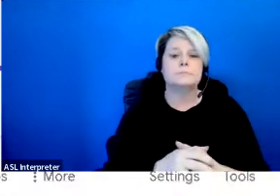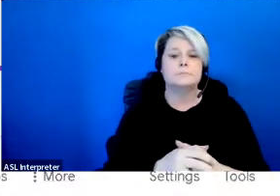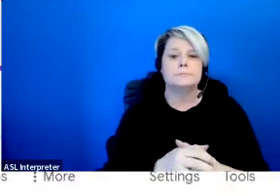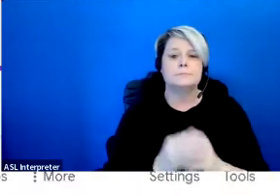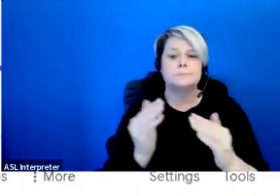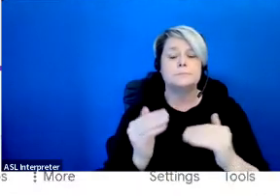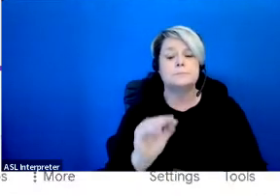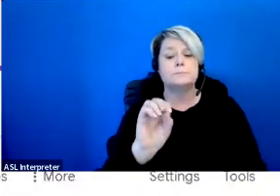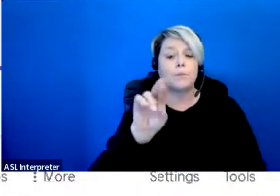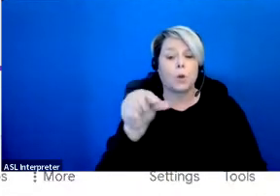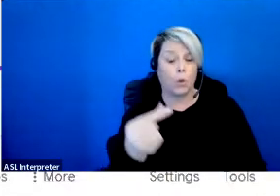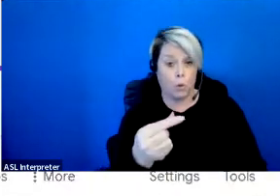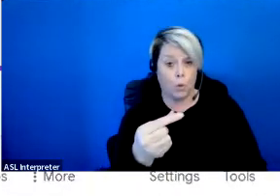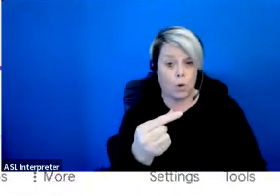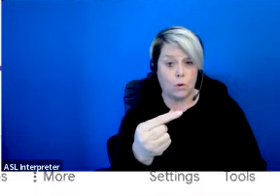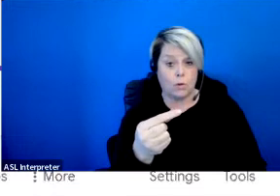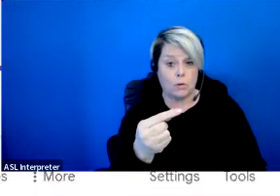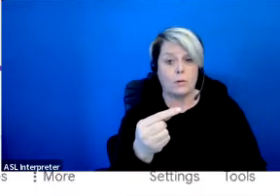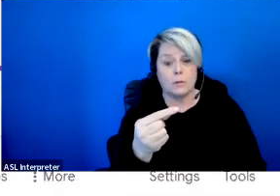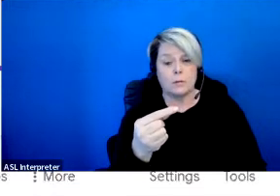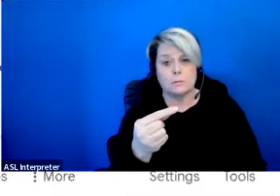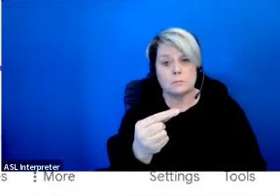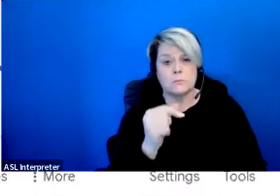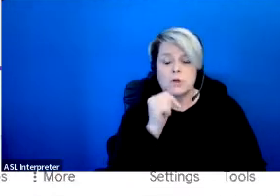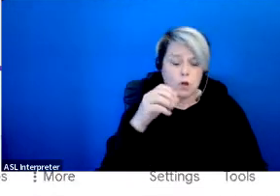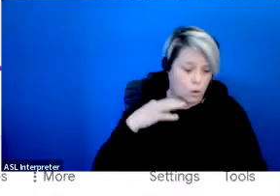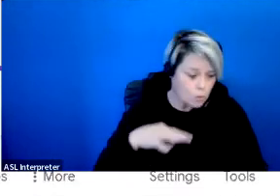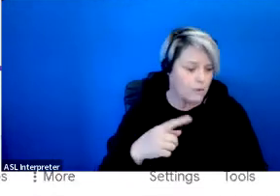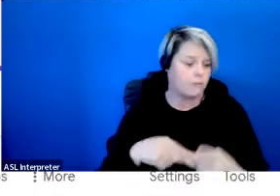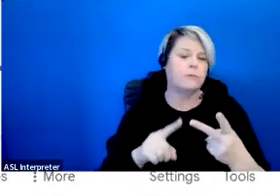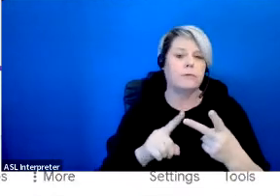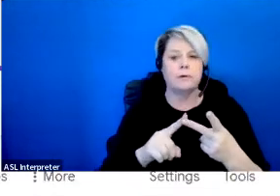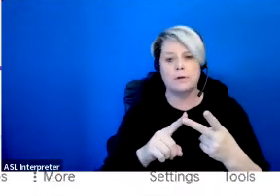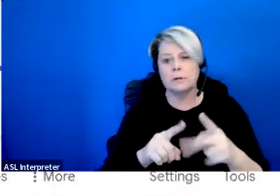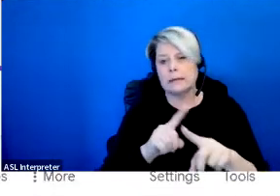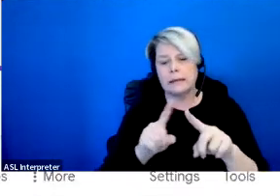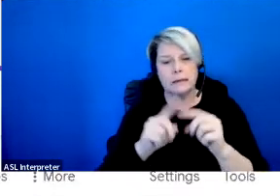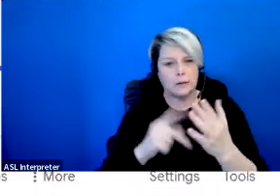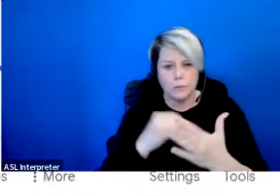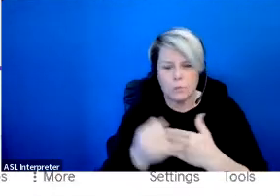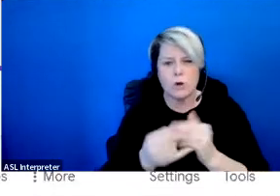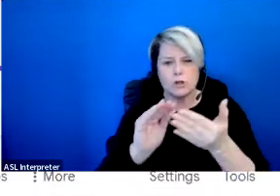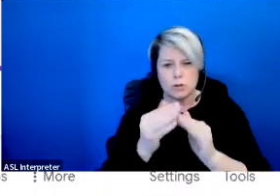so federal and state. Dot EDU will return results for education and college websites and the dot ORG